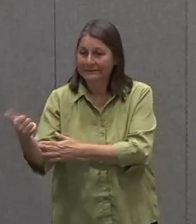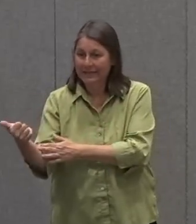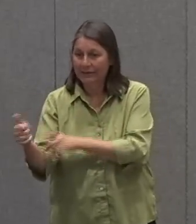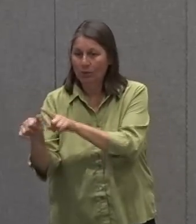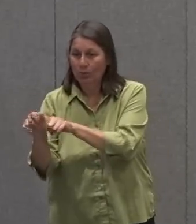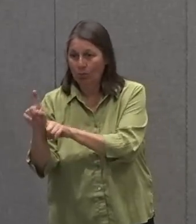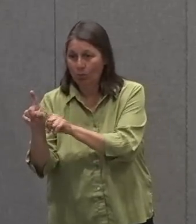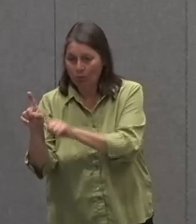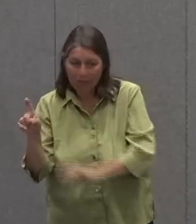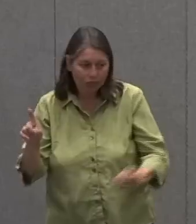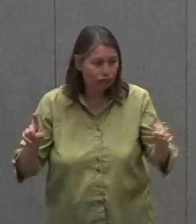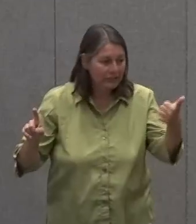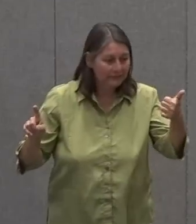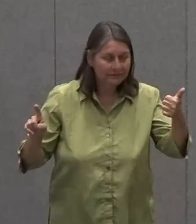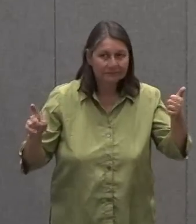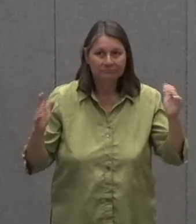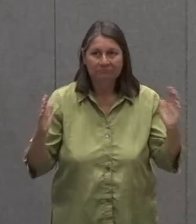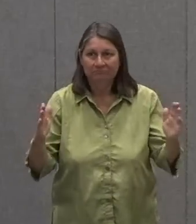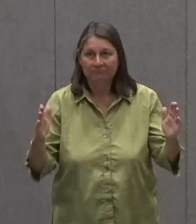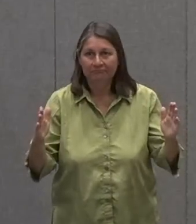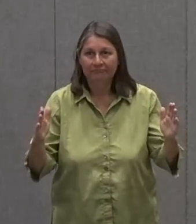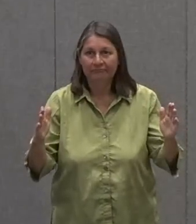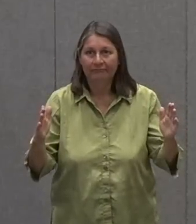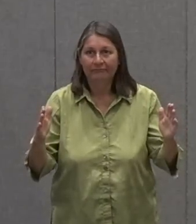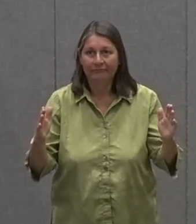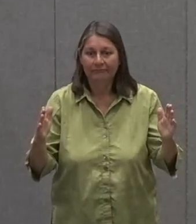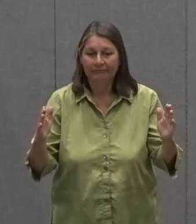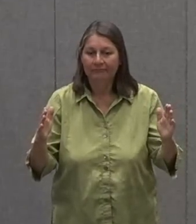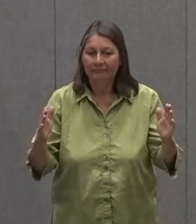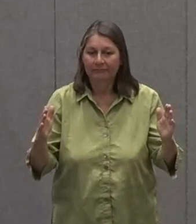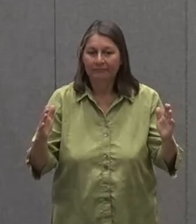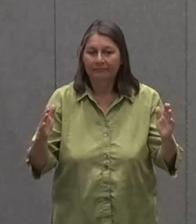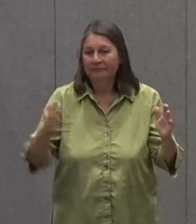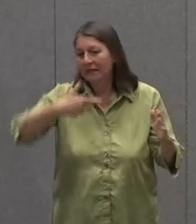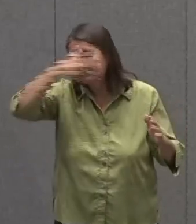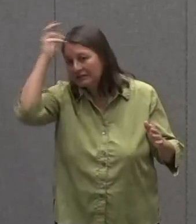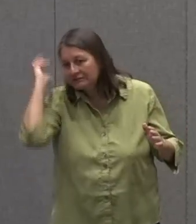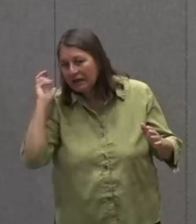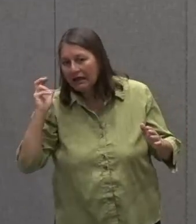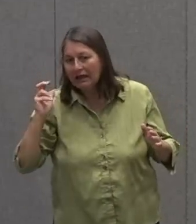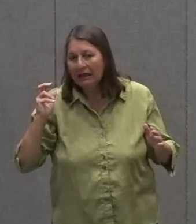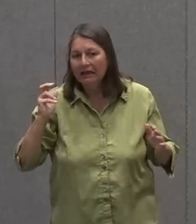That's fast, right? Just like the lion or the chimpanzee was trying to talk really fast.